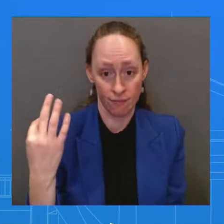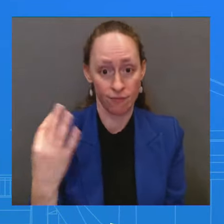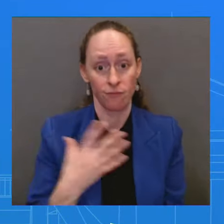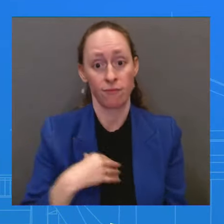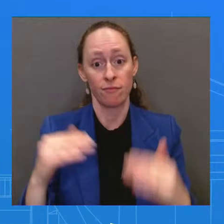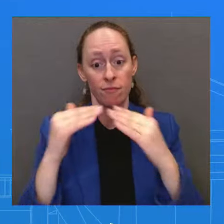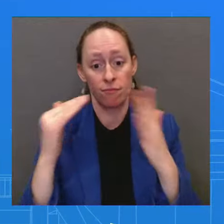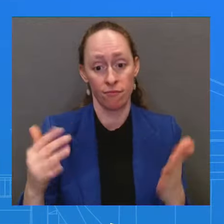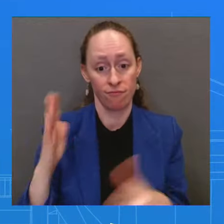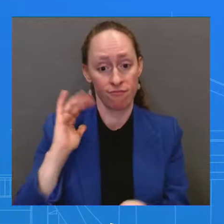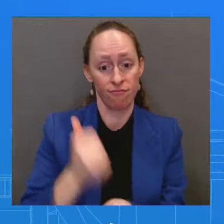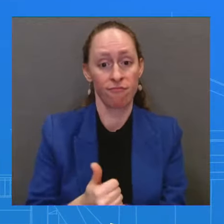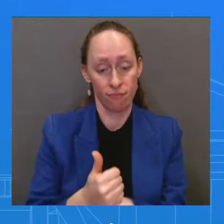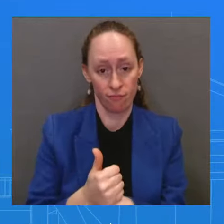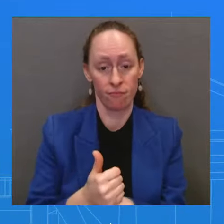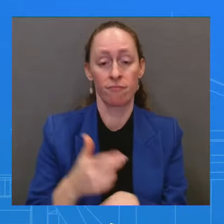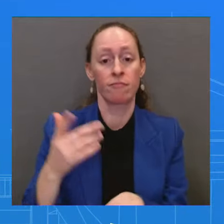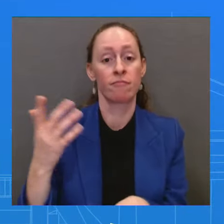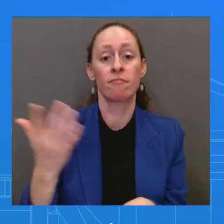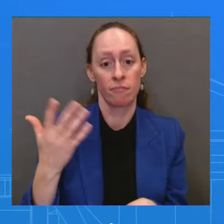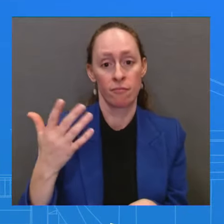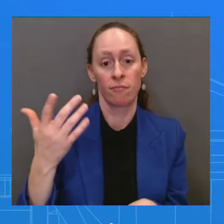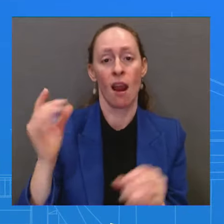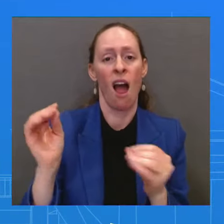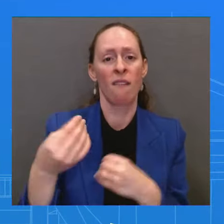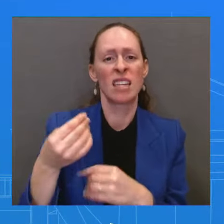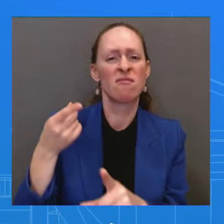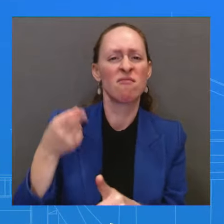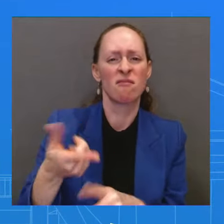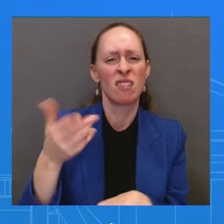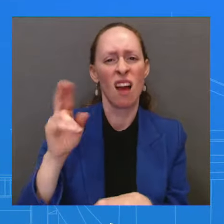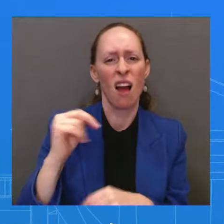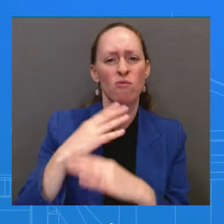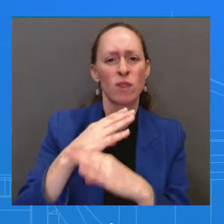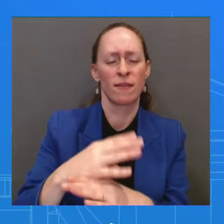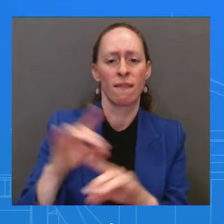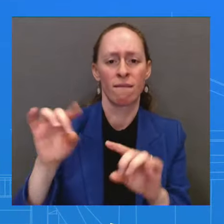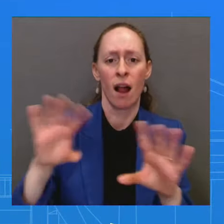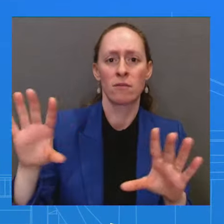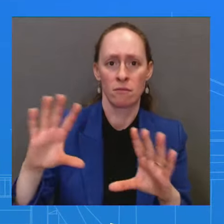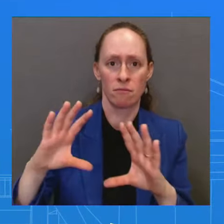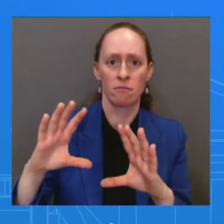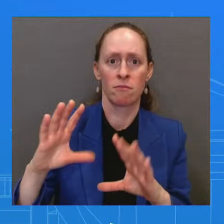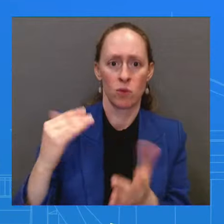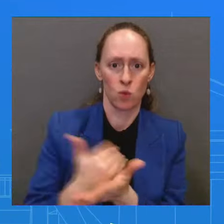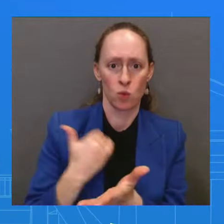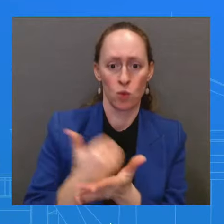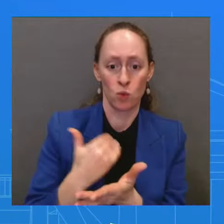precisely why we did that is to improve what we're seeing -- right? this gun violence that we're seeing across -- across the country.